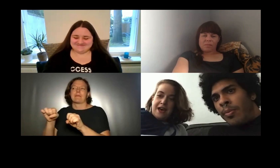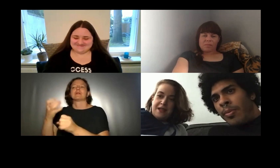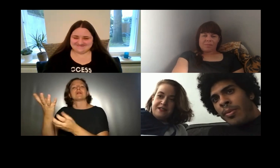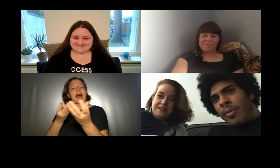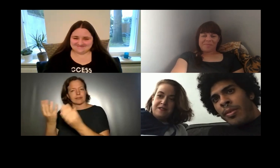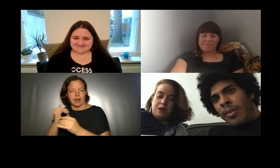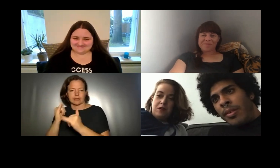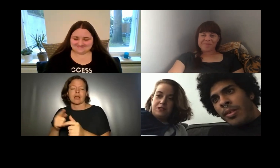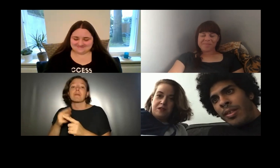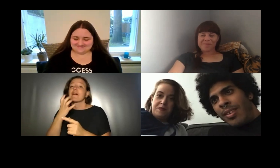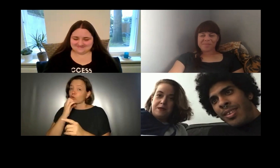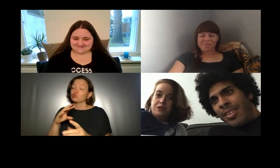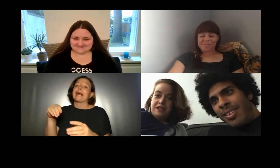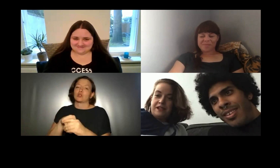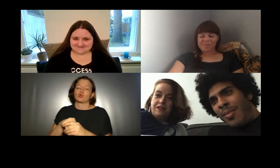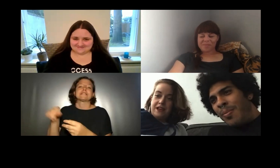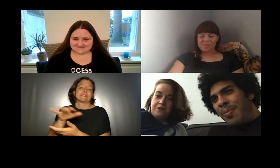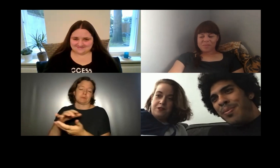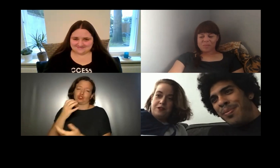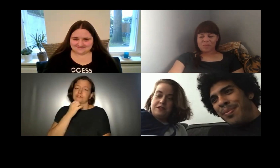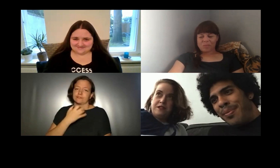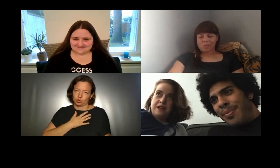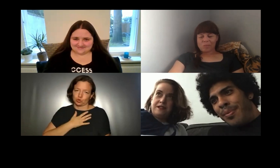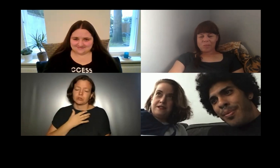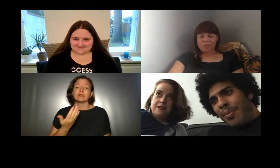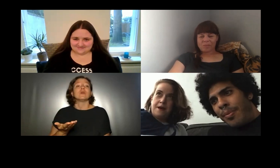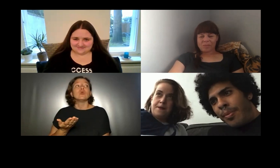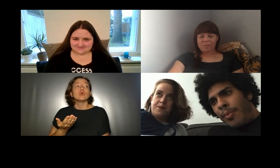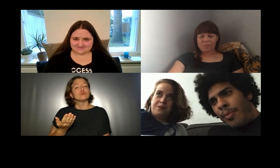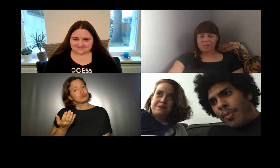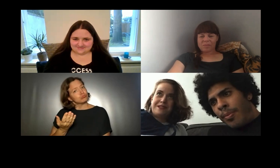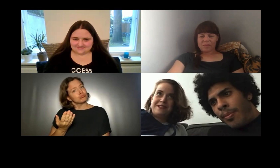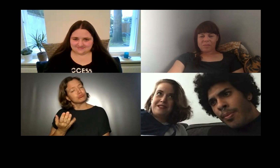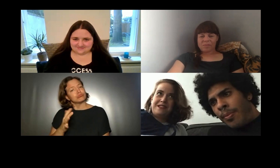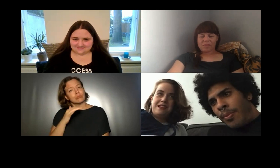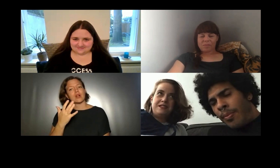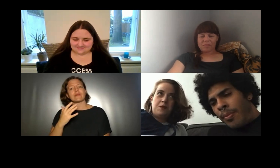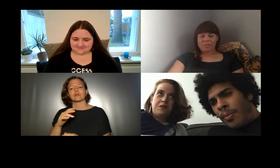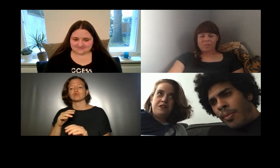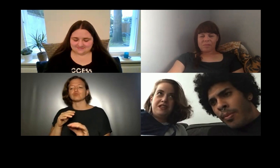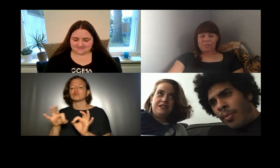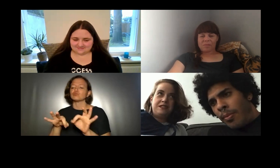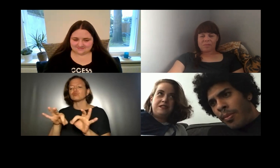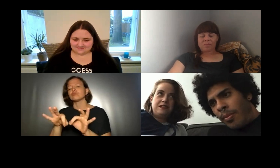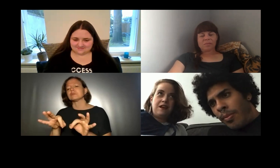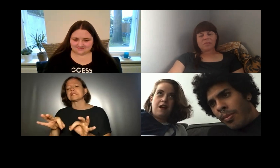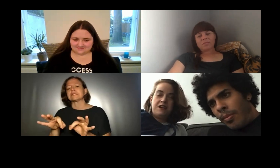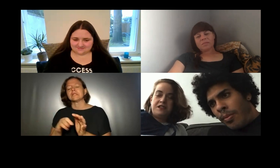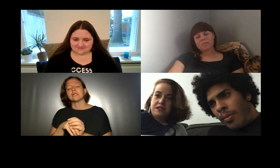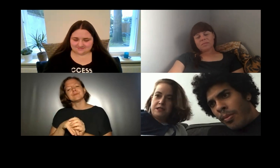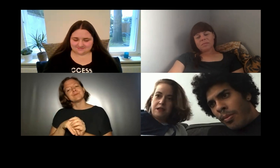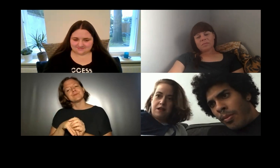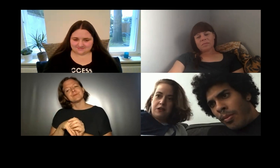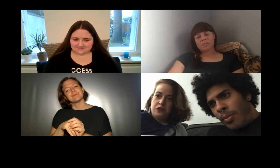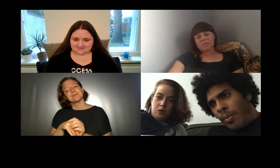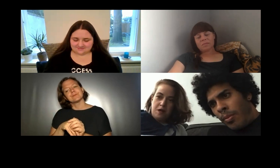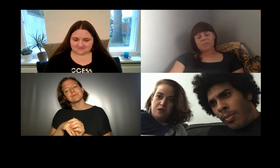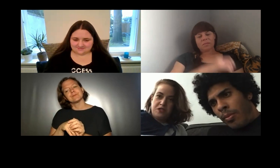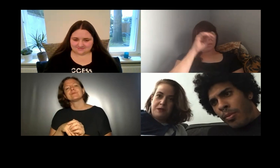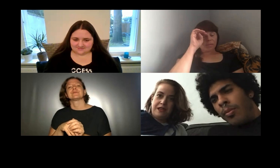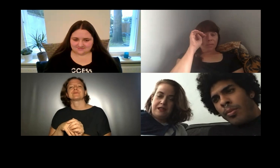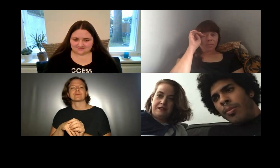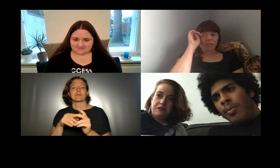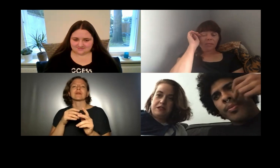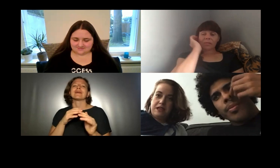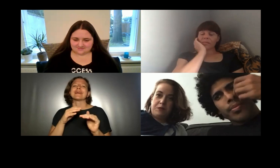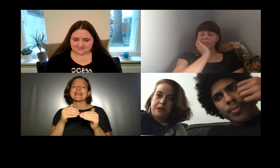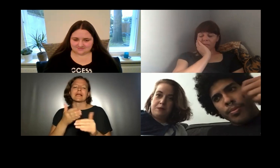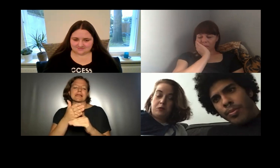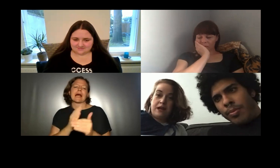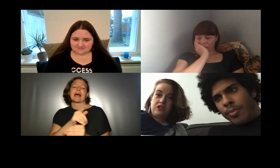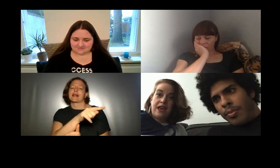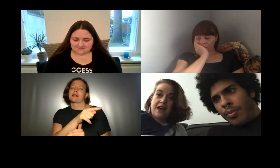And we also make a particular effort that some of these artists are newcomers, meaning they are disabled people